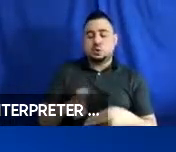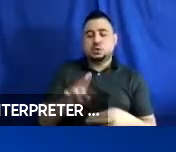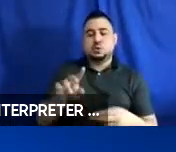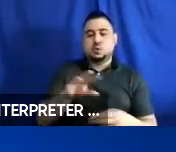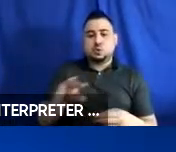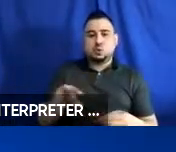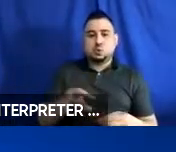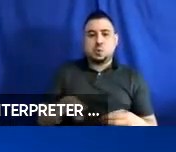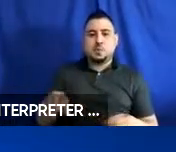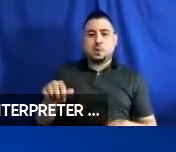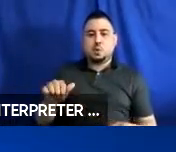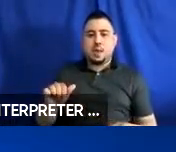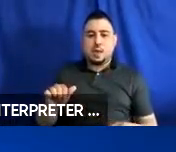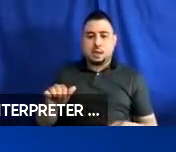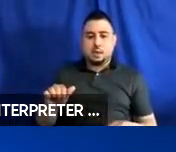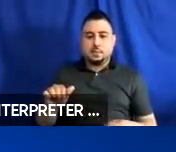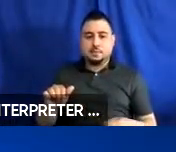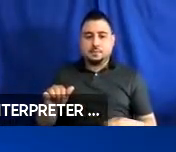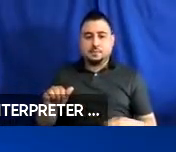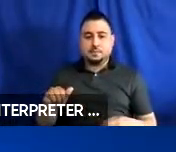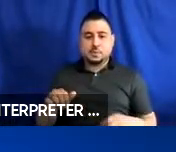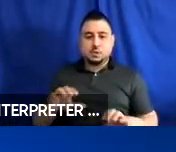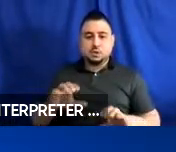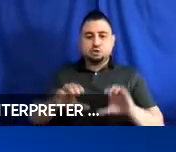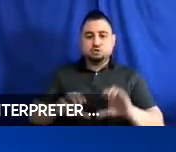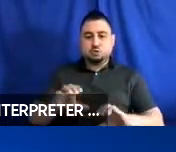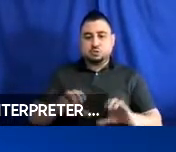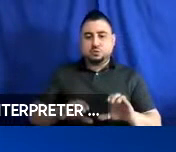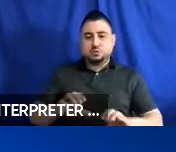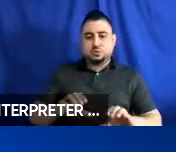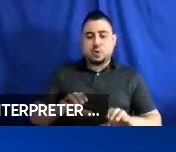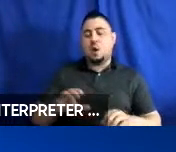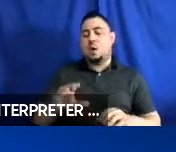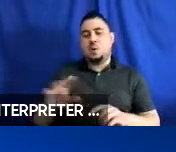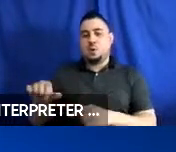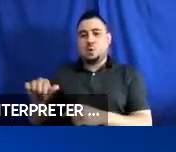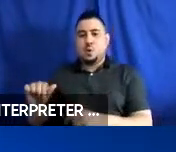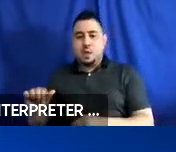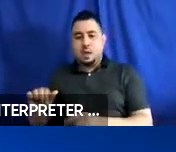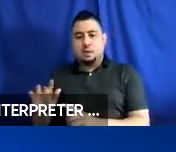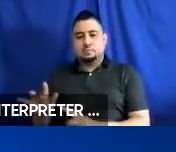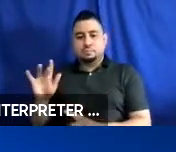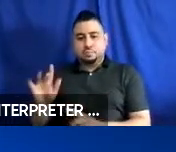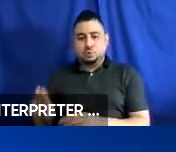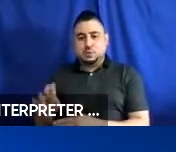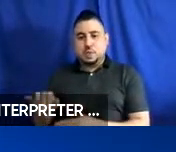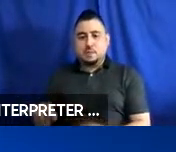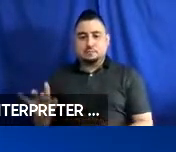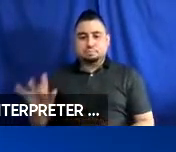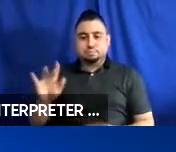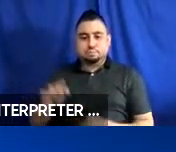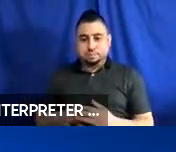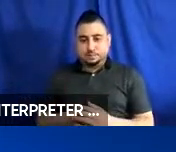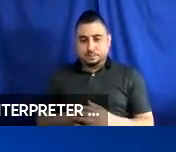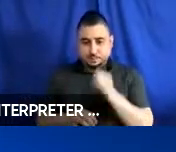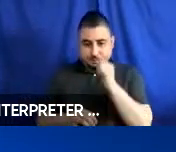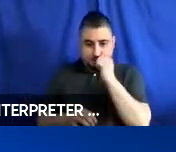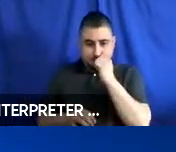feature which you will find on the tool bar below the presentation. As the moderator,